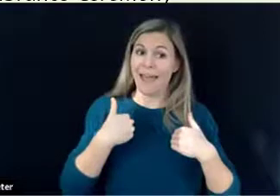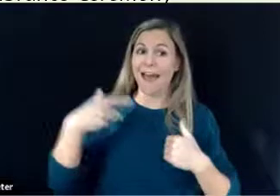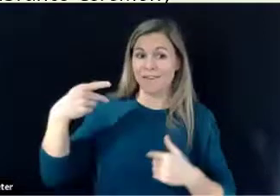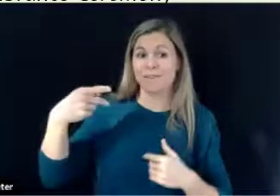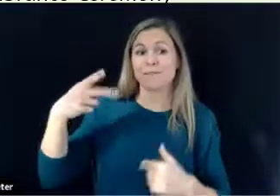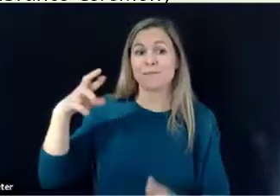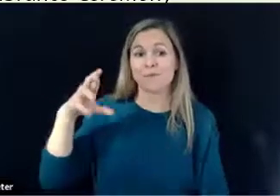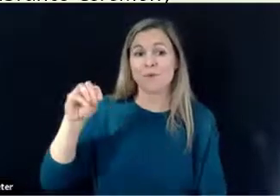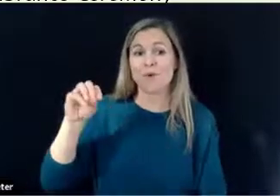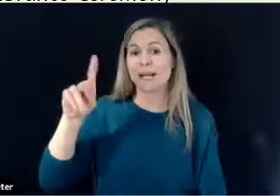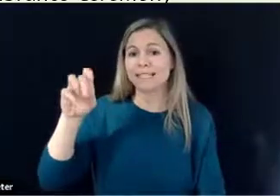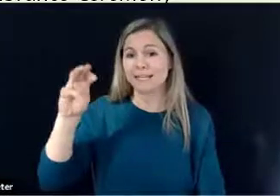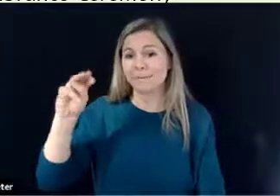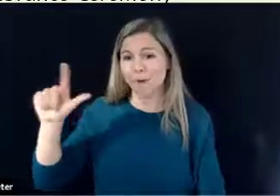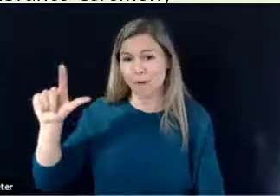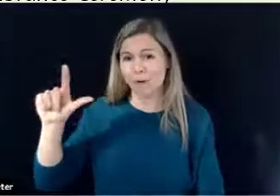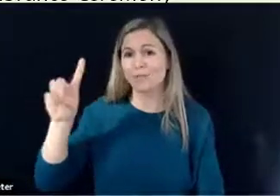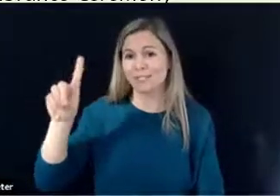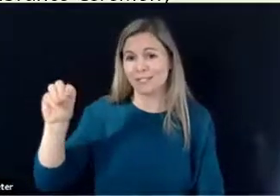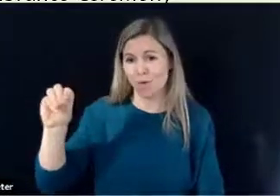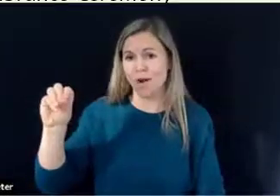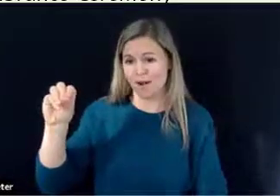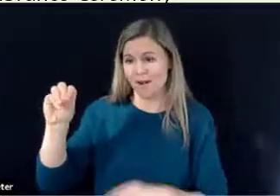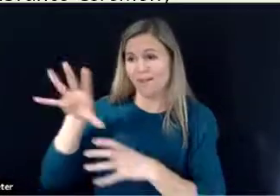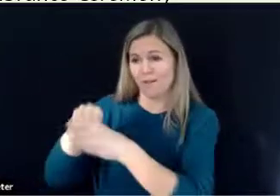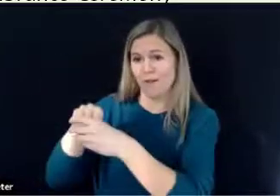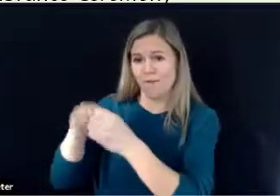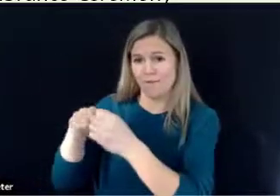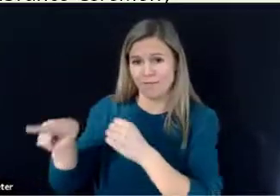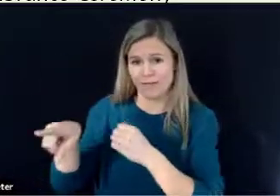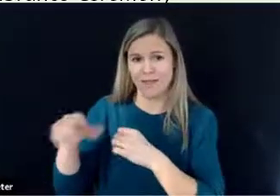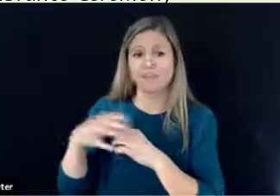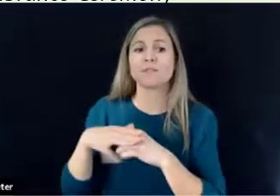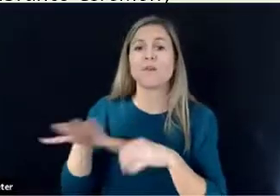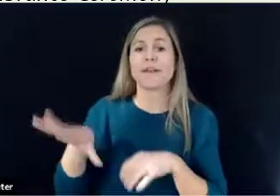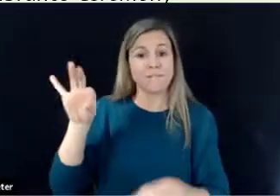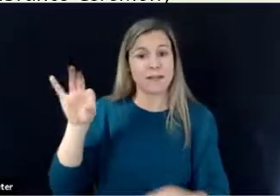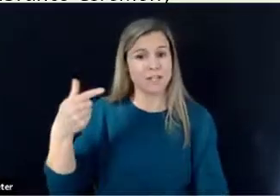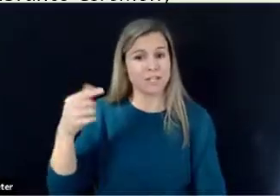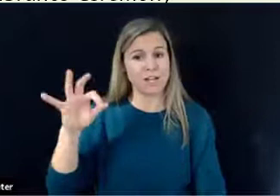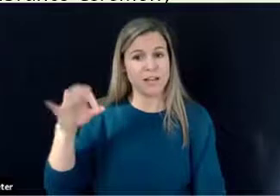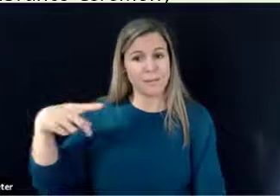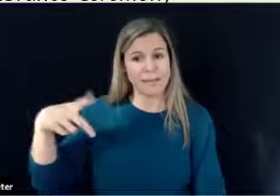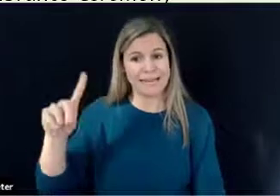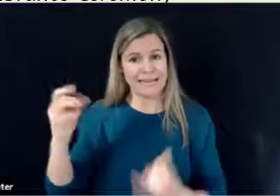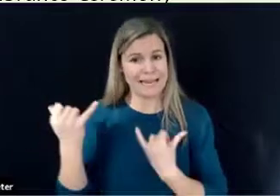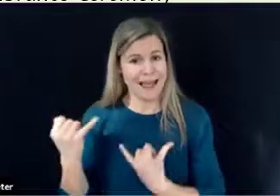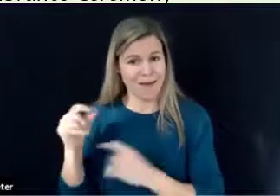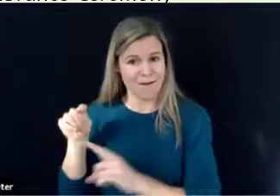and so they are now finding the GFPD. And one of our strategic priorities